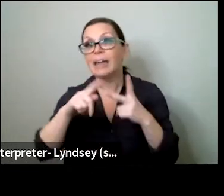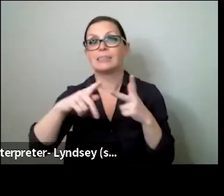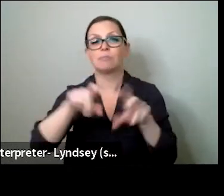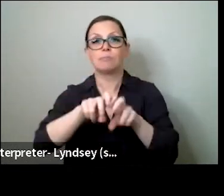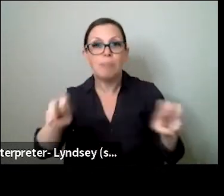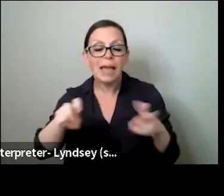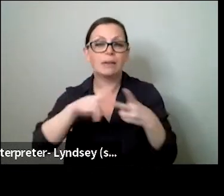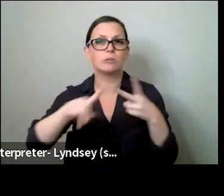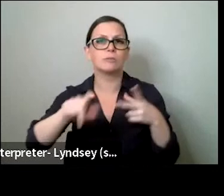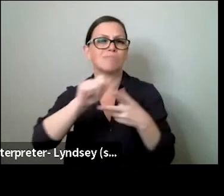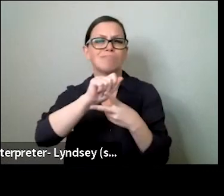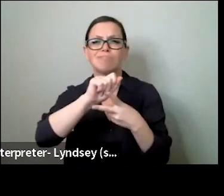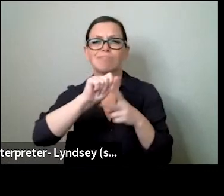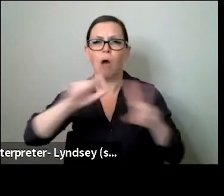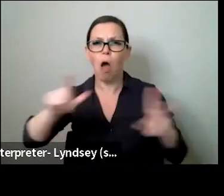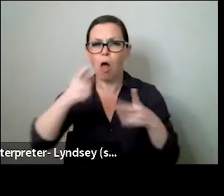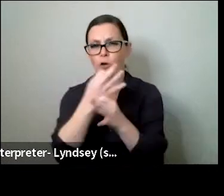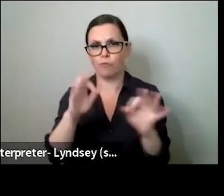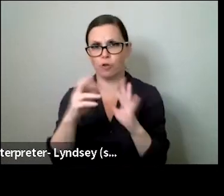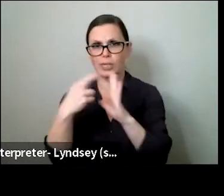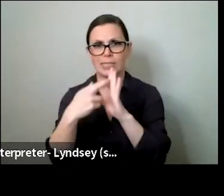and you can sign up at sagaftra.foundation.